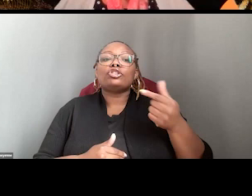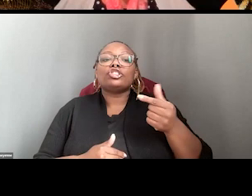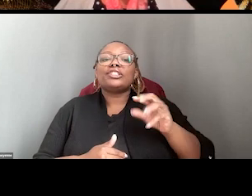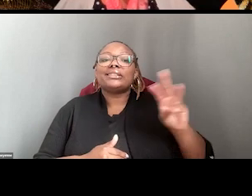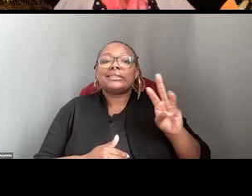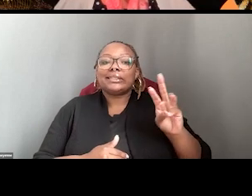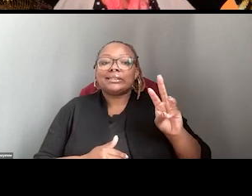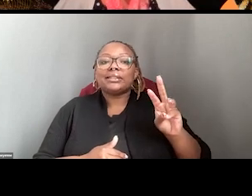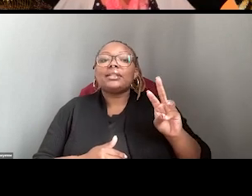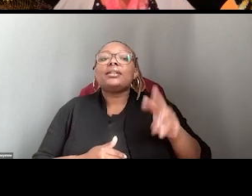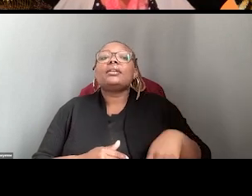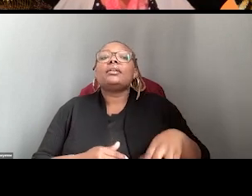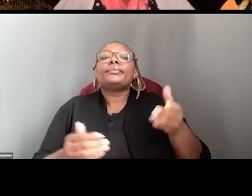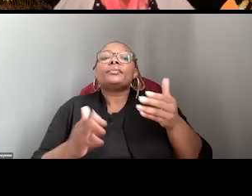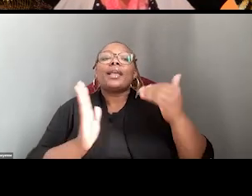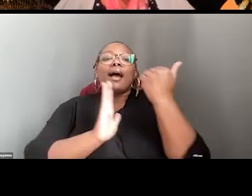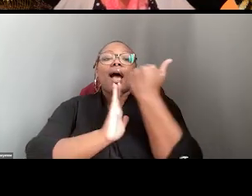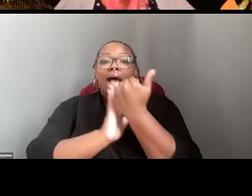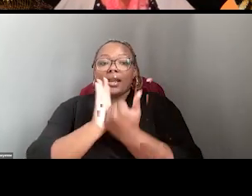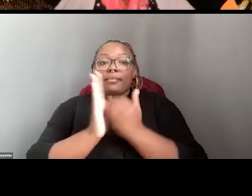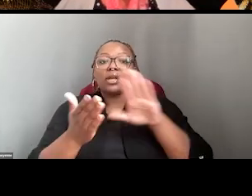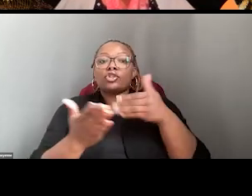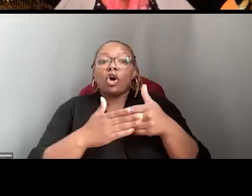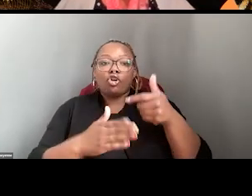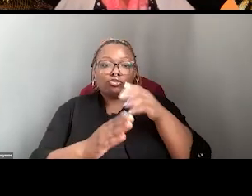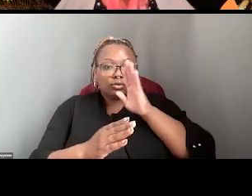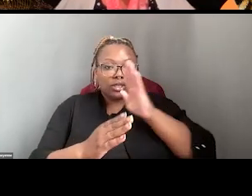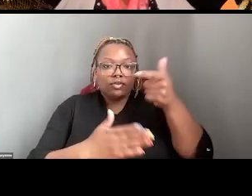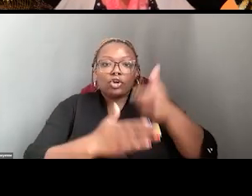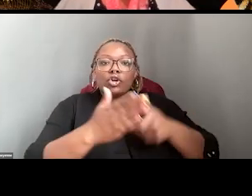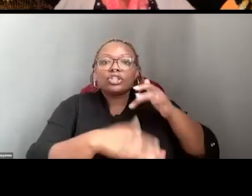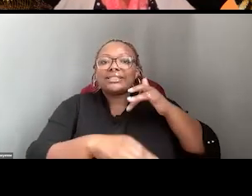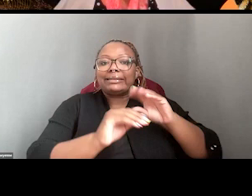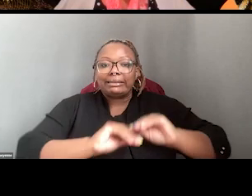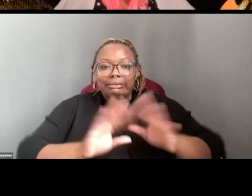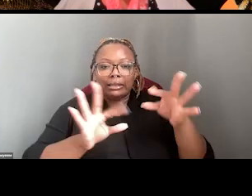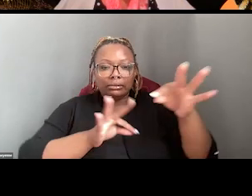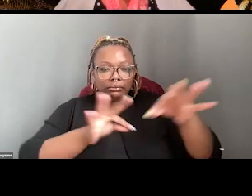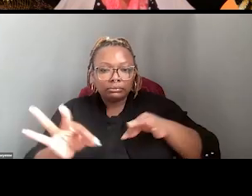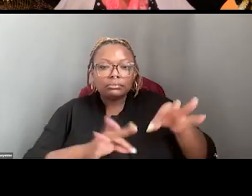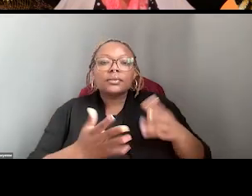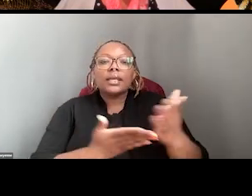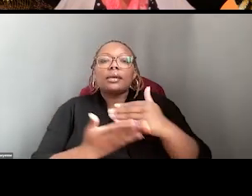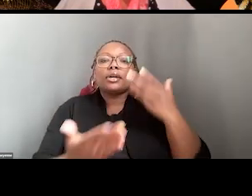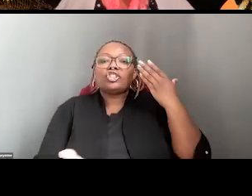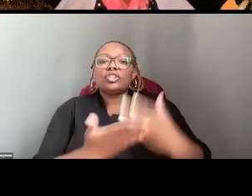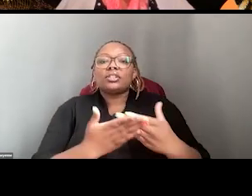Please itemize other direct costs clearly in the budget justification and be aware of unallowable costs.